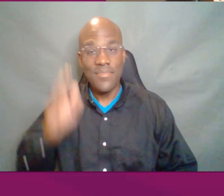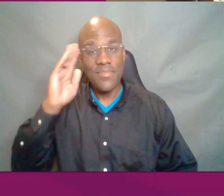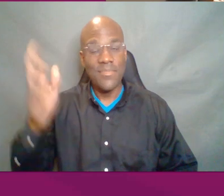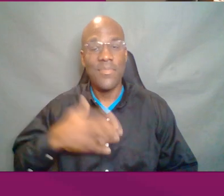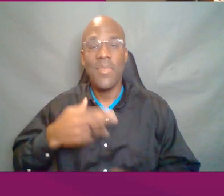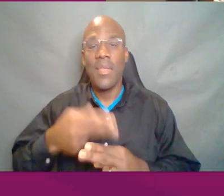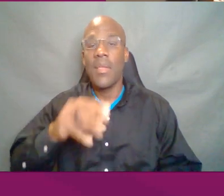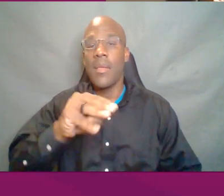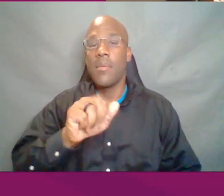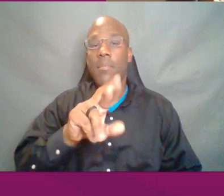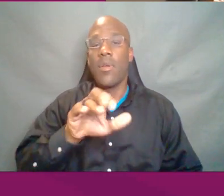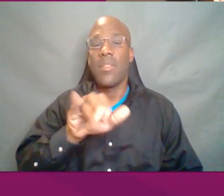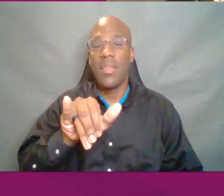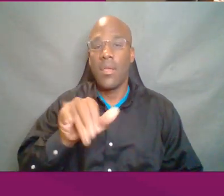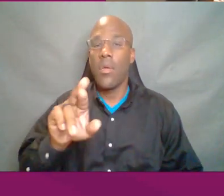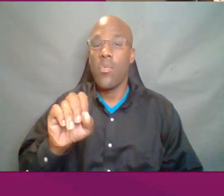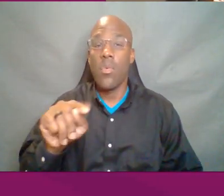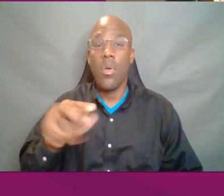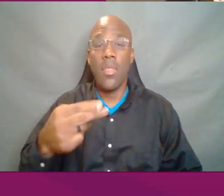[MARCIE] Hello, my name is Marcie Roth and I'm